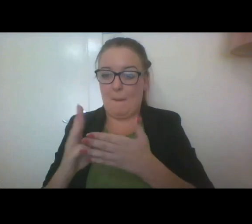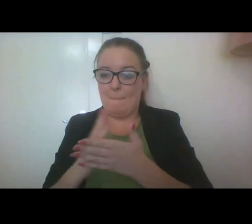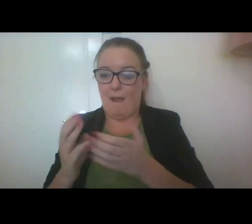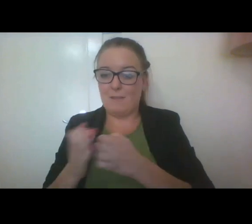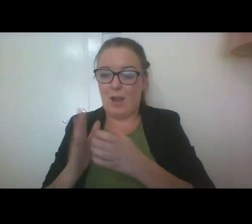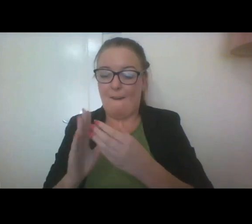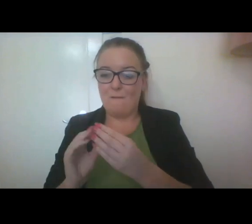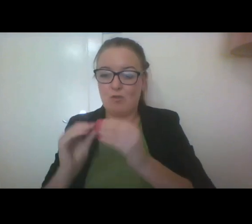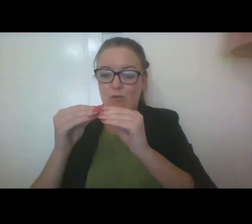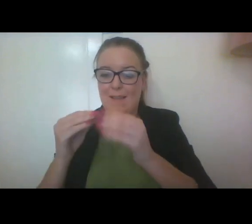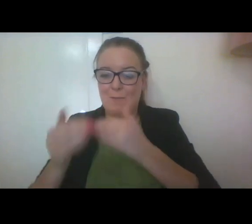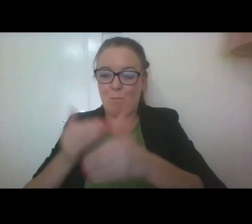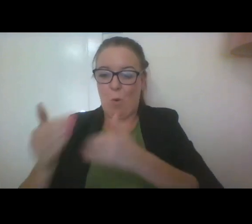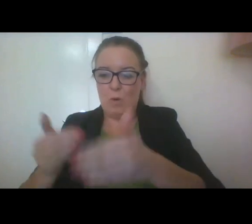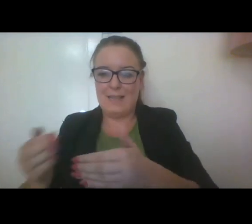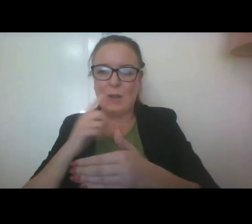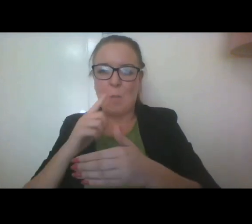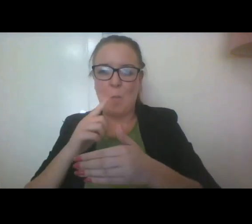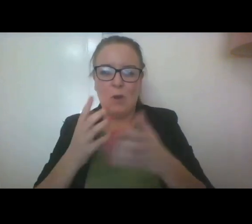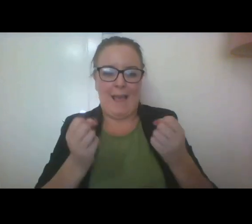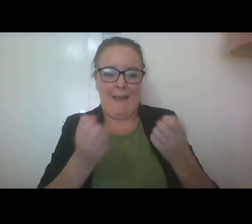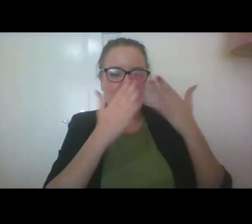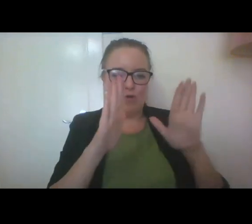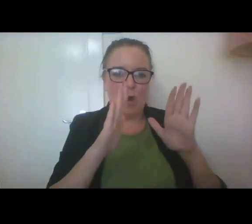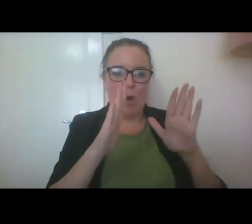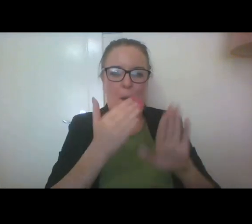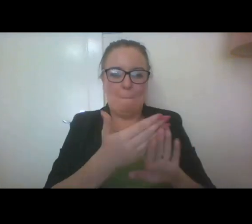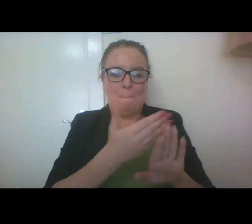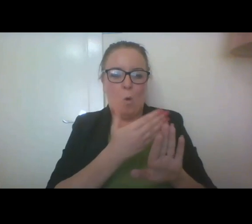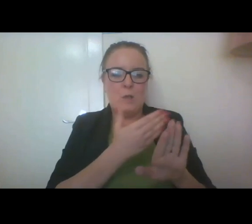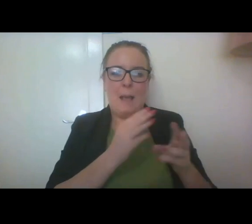where we're, if you like, post-production access.